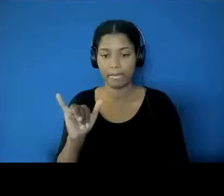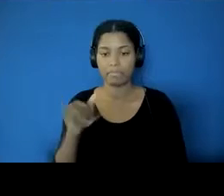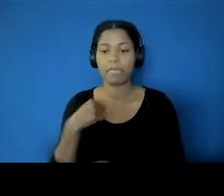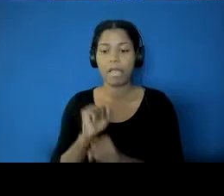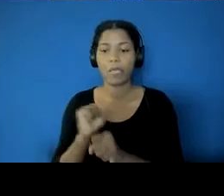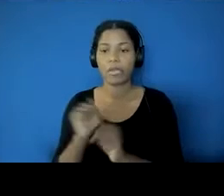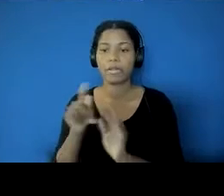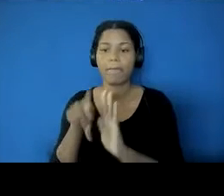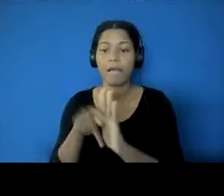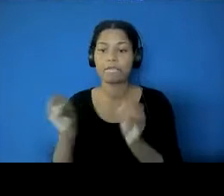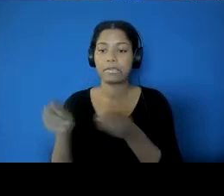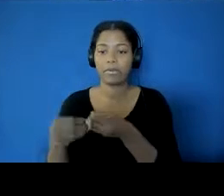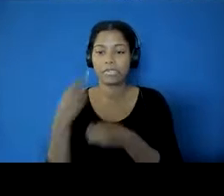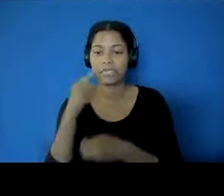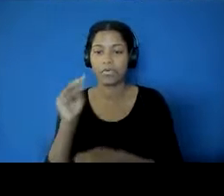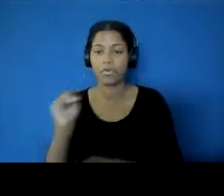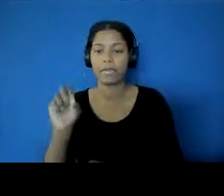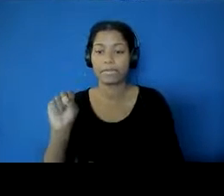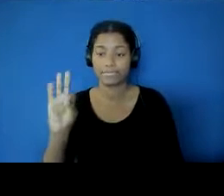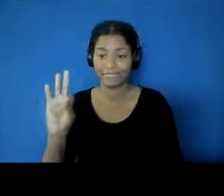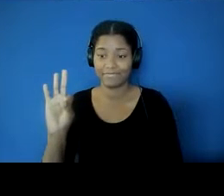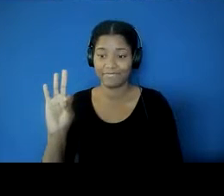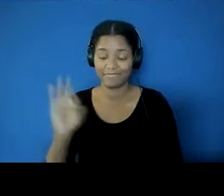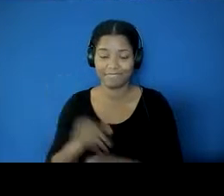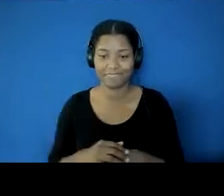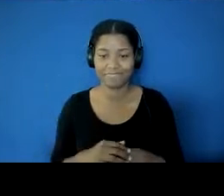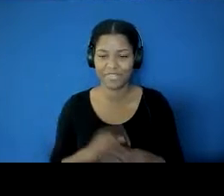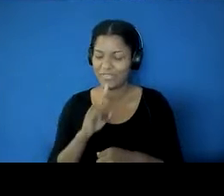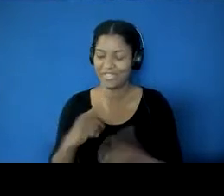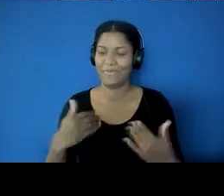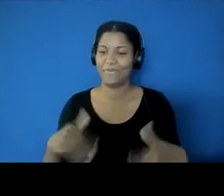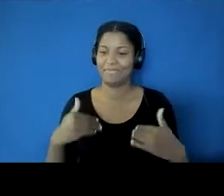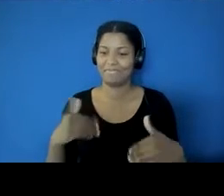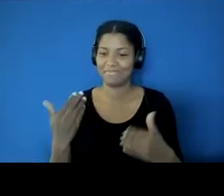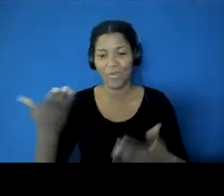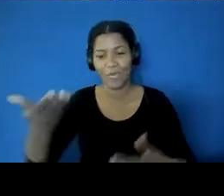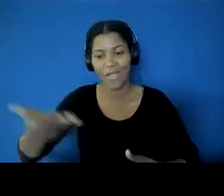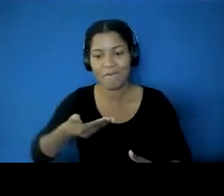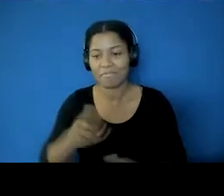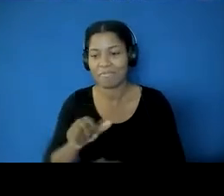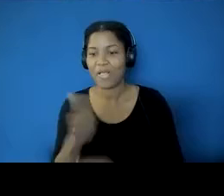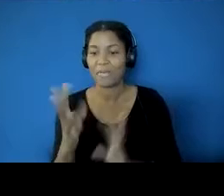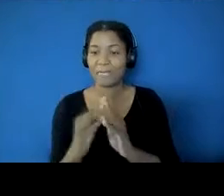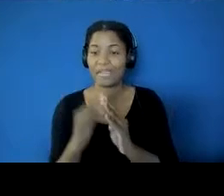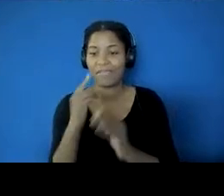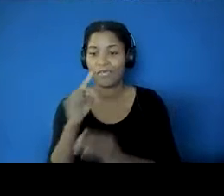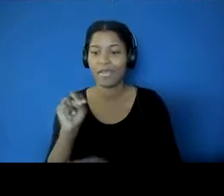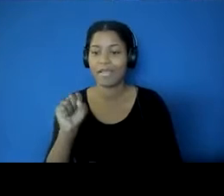at the National Science Foundation, and it's my pleasure to welcome you to another session of the NSF Virtual Grants Conference.